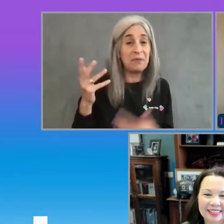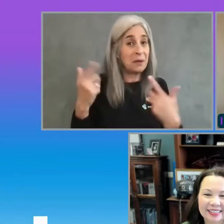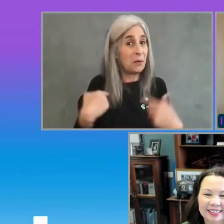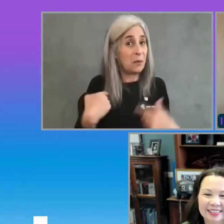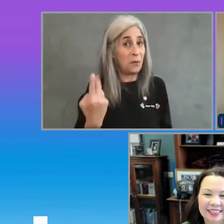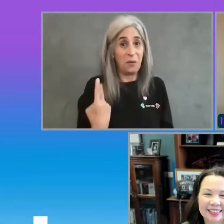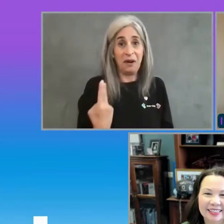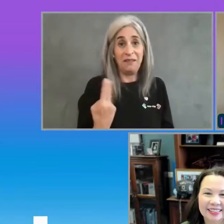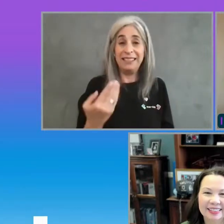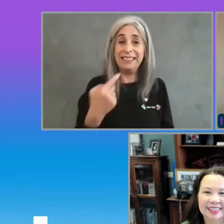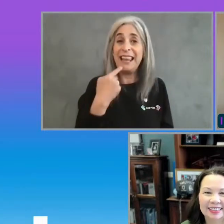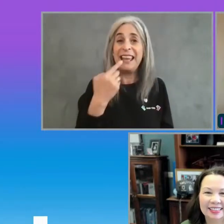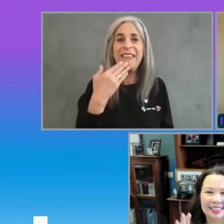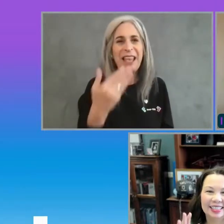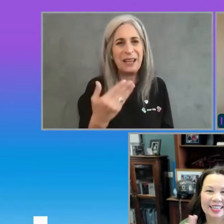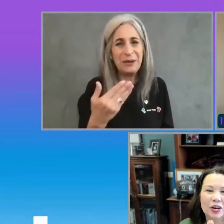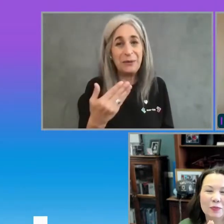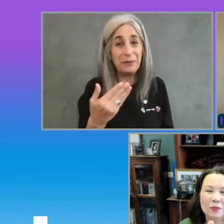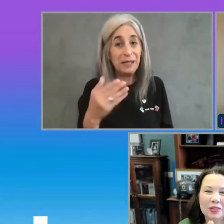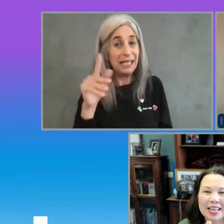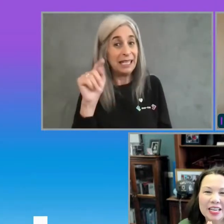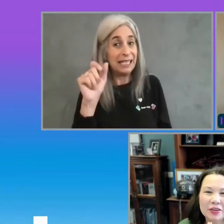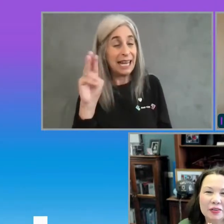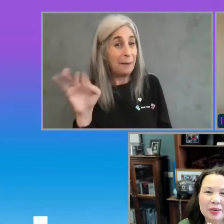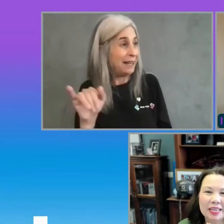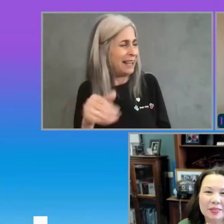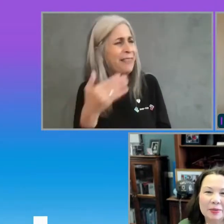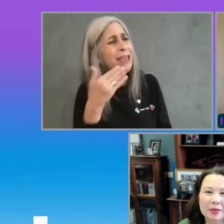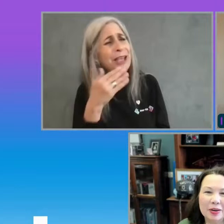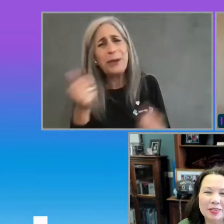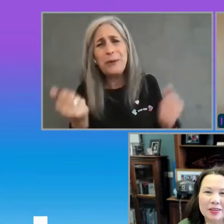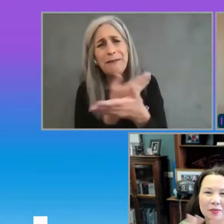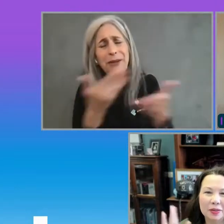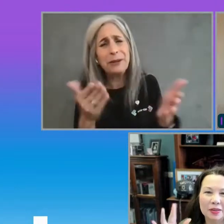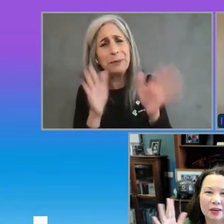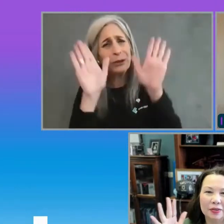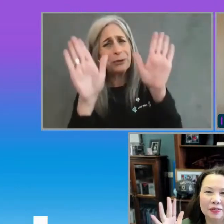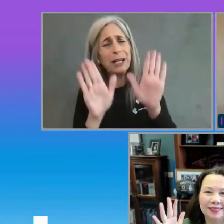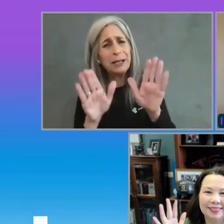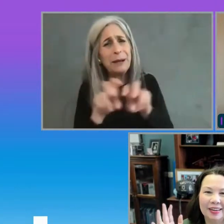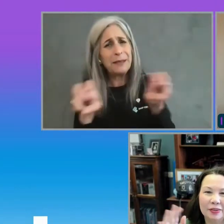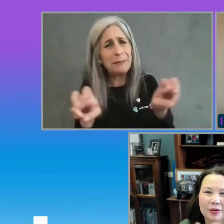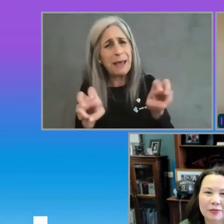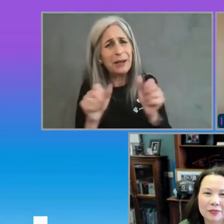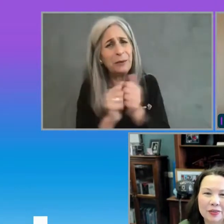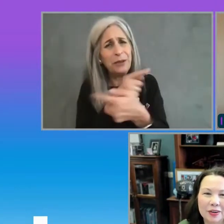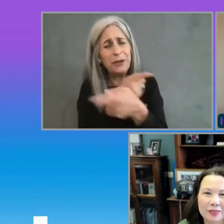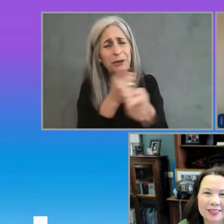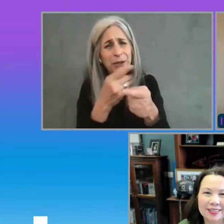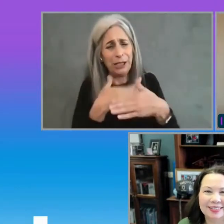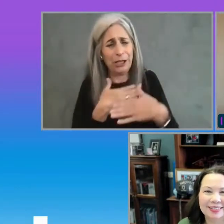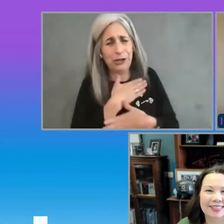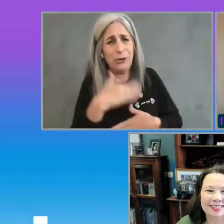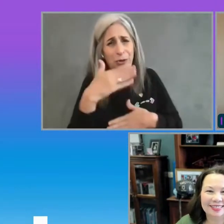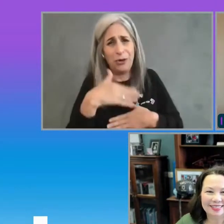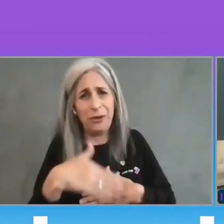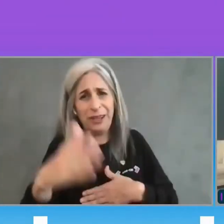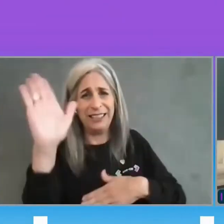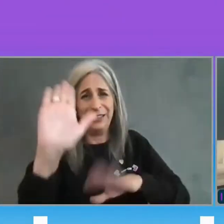now, Tammy and I are say thank you, Tammy, anything? Nope. Just thank you everybody. It's been great to be